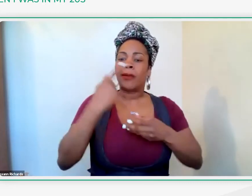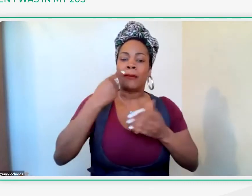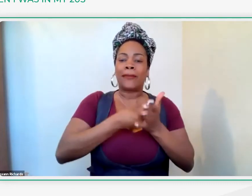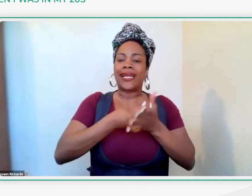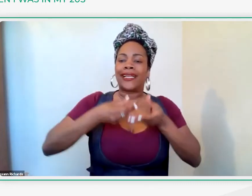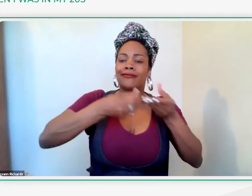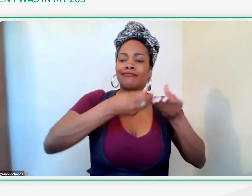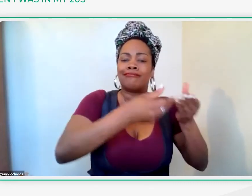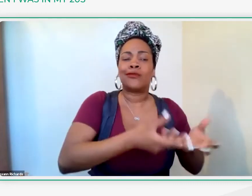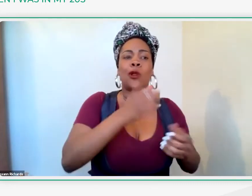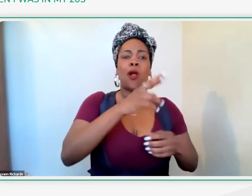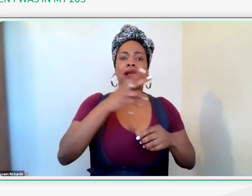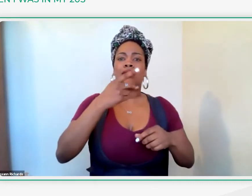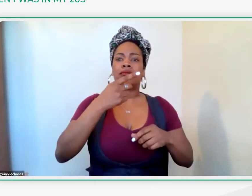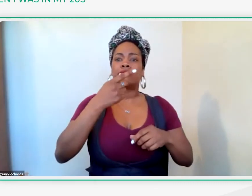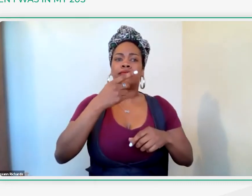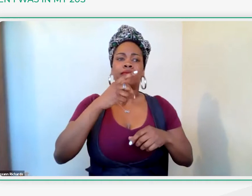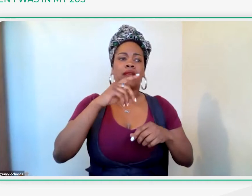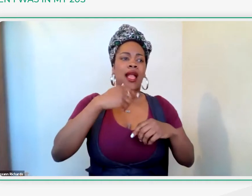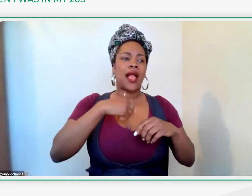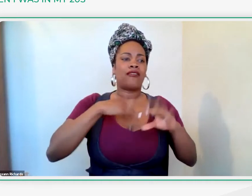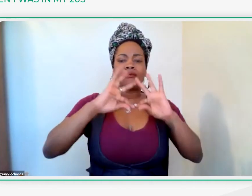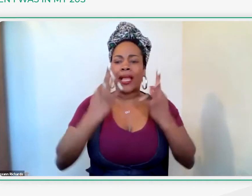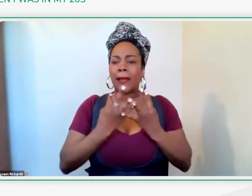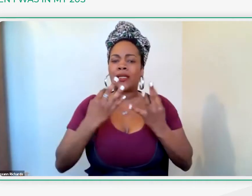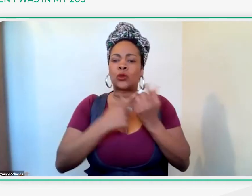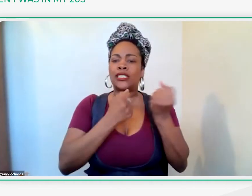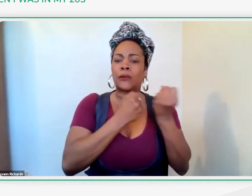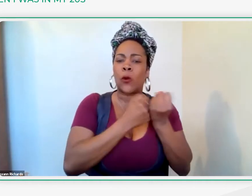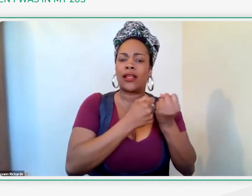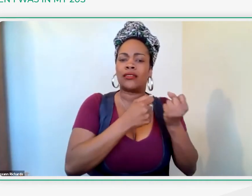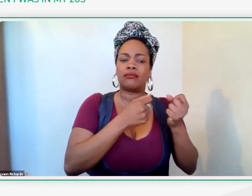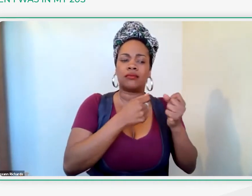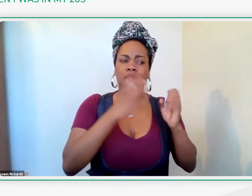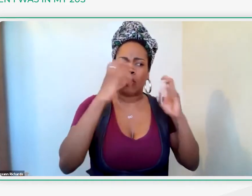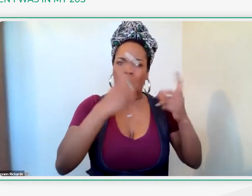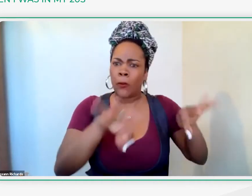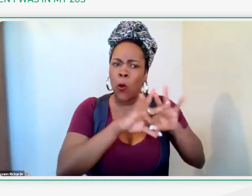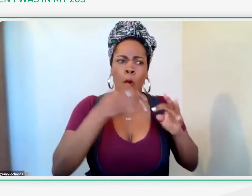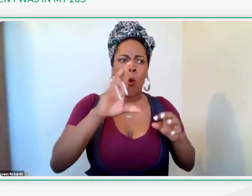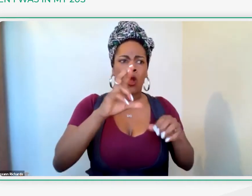going through it for quite some time. The privileged generally have family support.